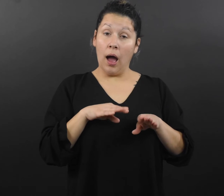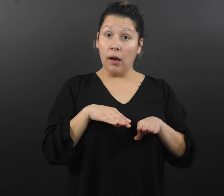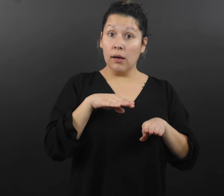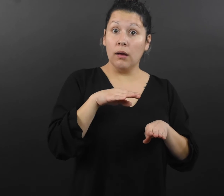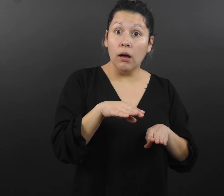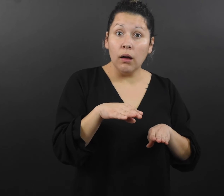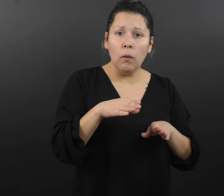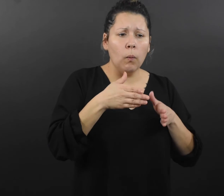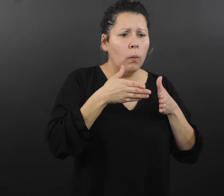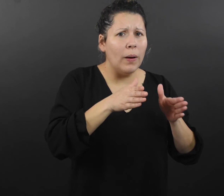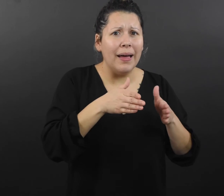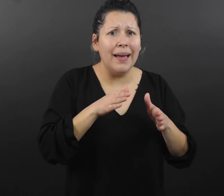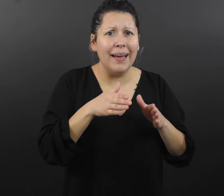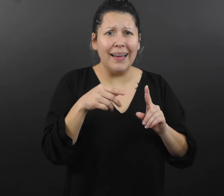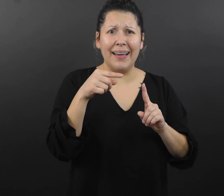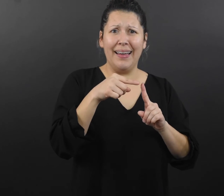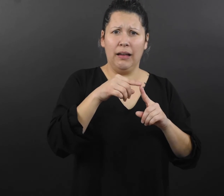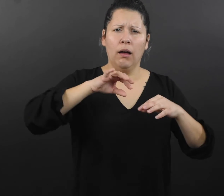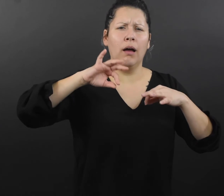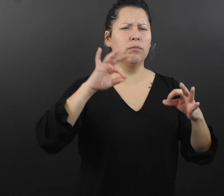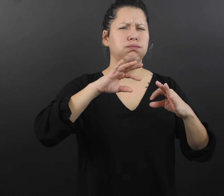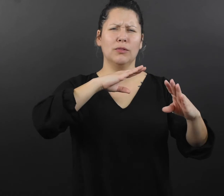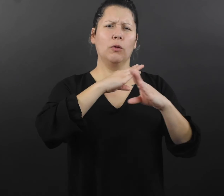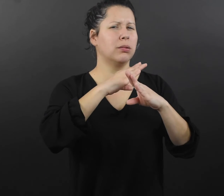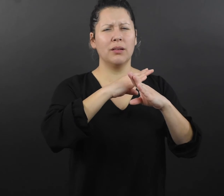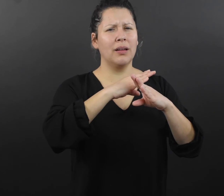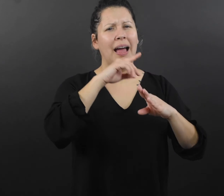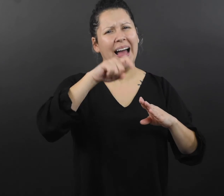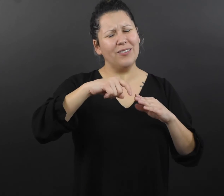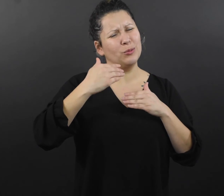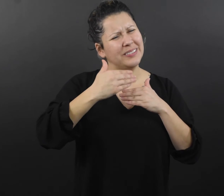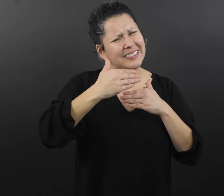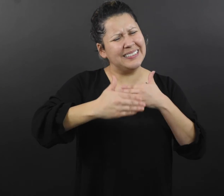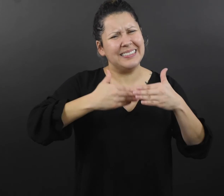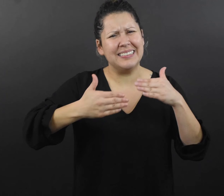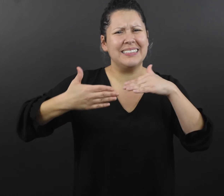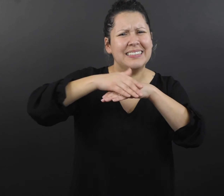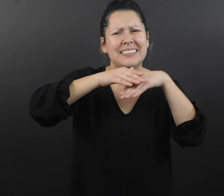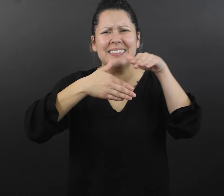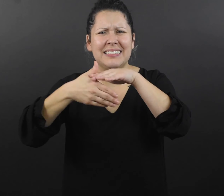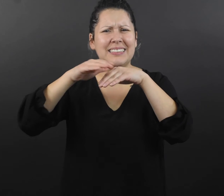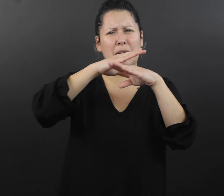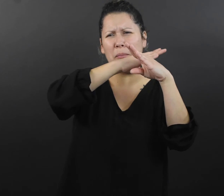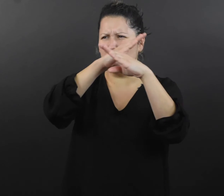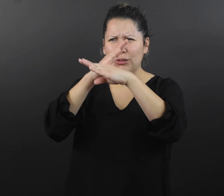Because no single step on its own is perfect at preventing COVID-19, the safest thing to do is